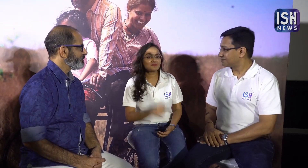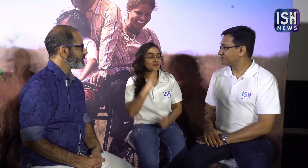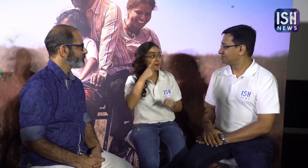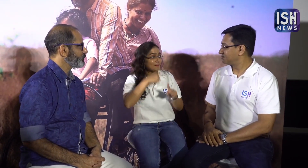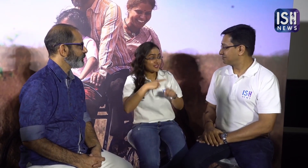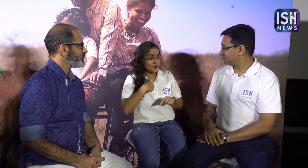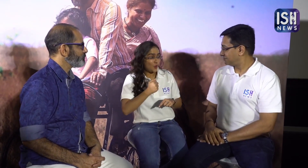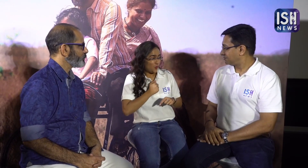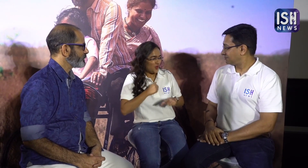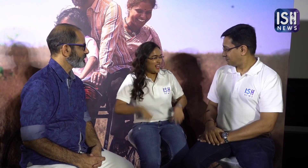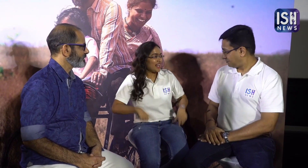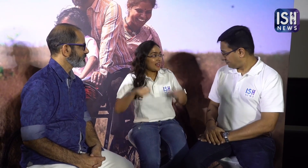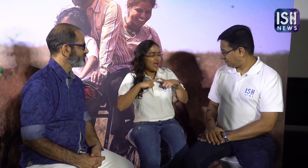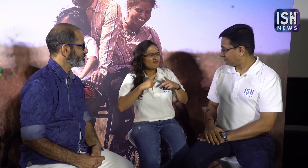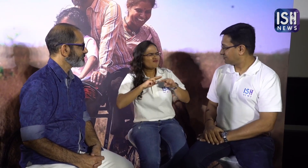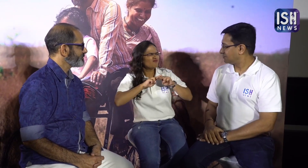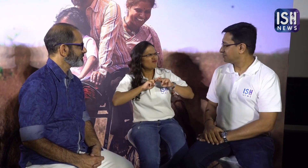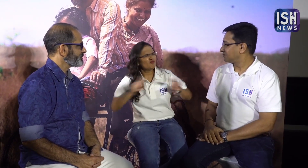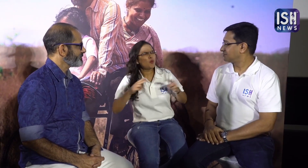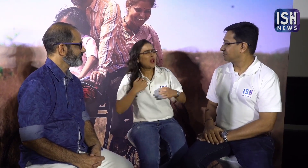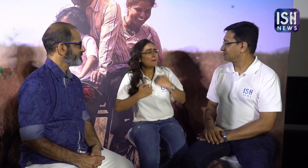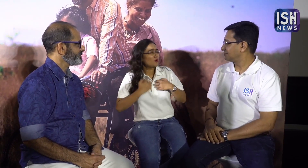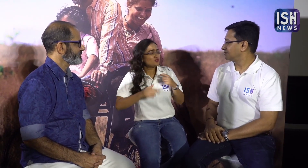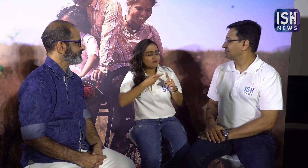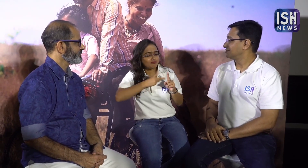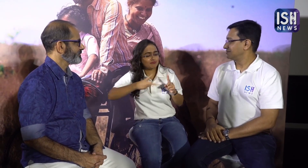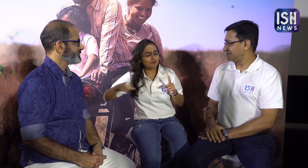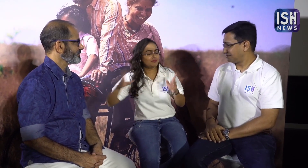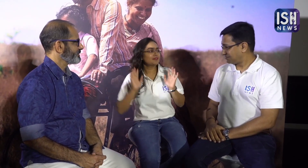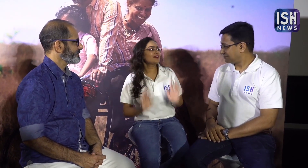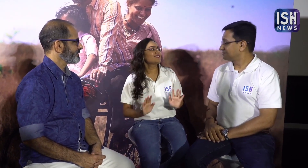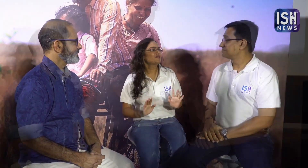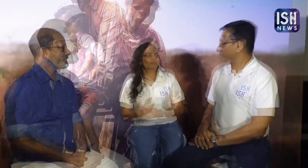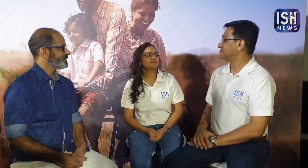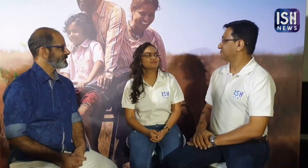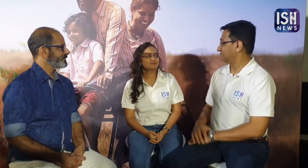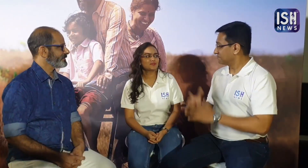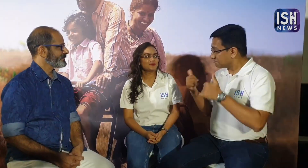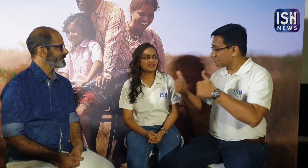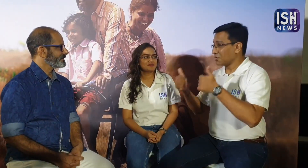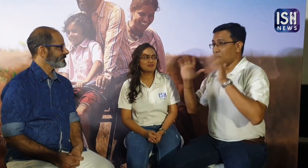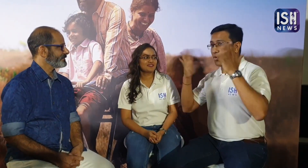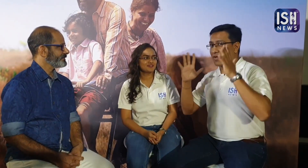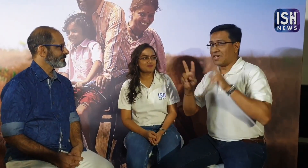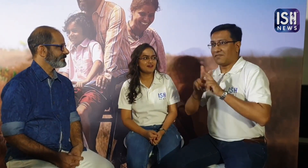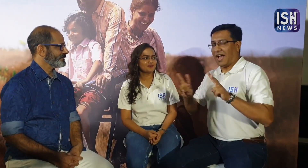My entire life has been filled with emotions. Oh wow!